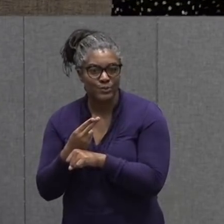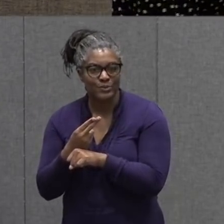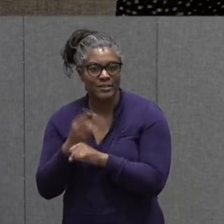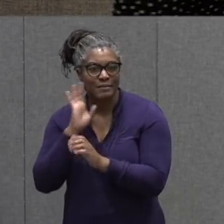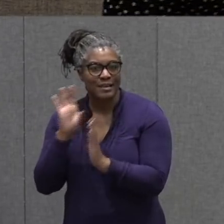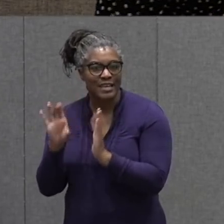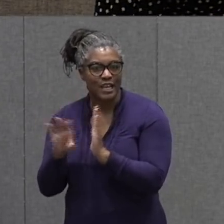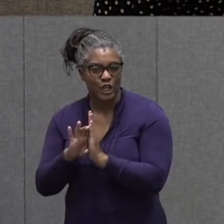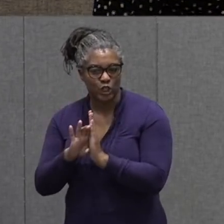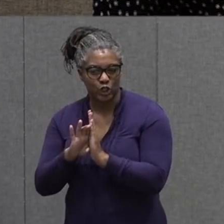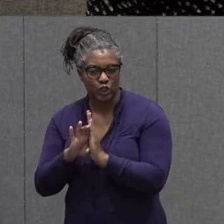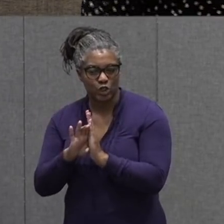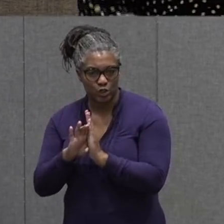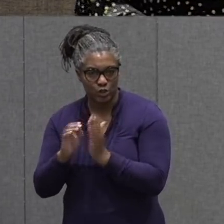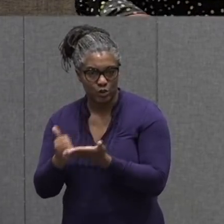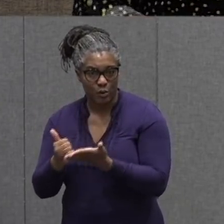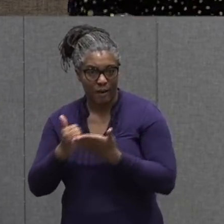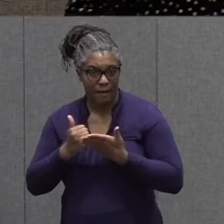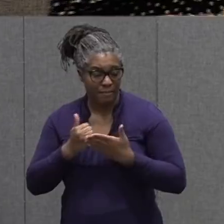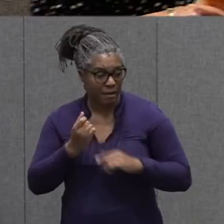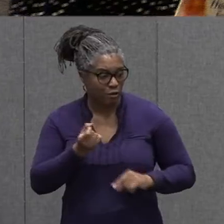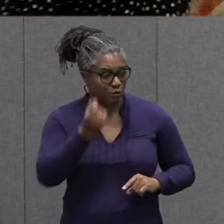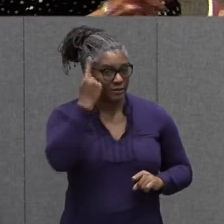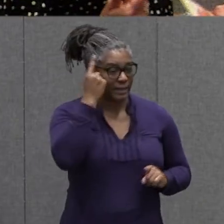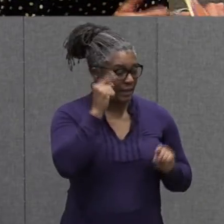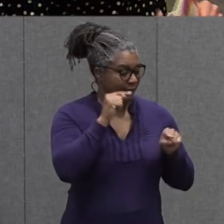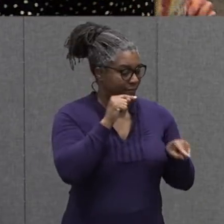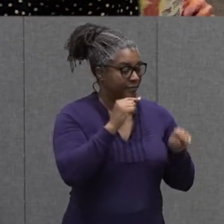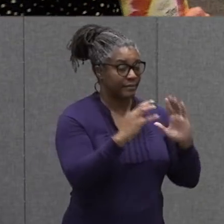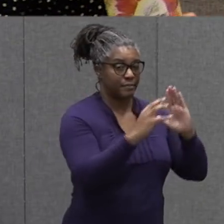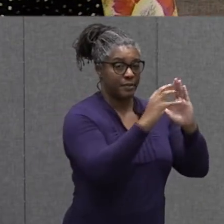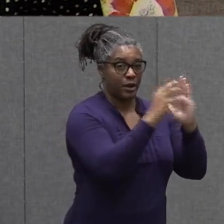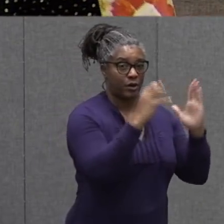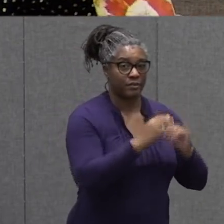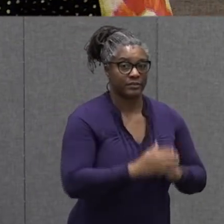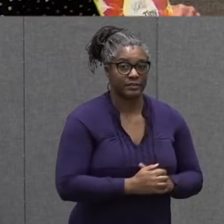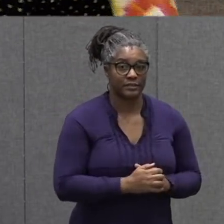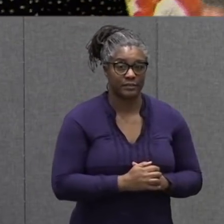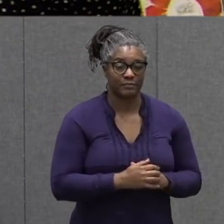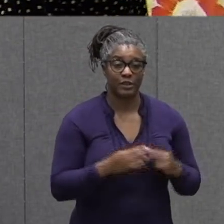So humans need plans to live. That's my topic sentence.